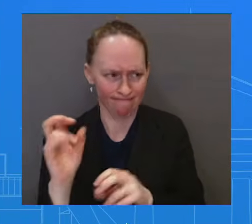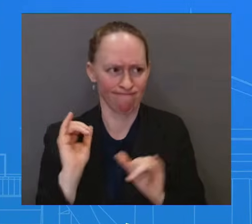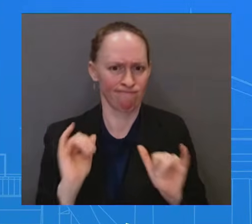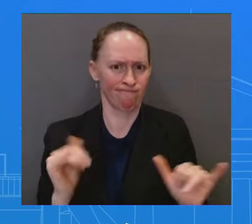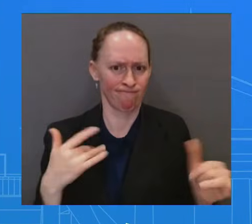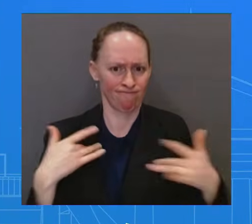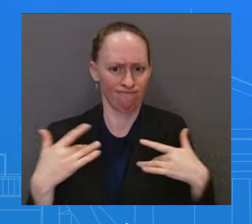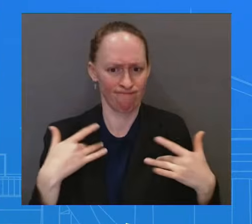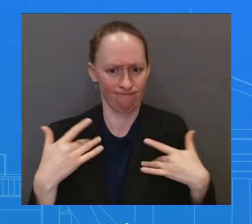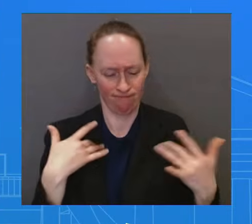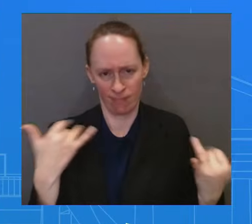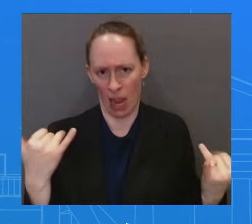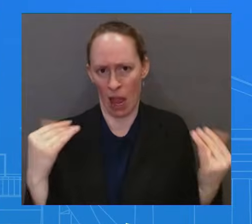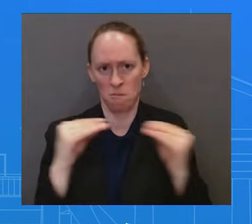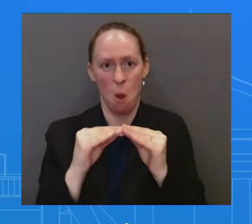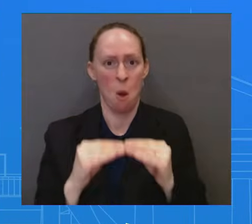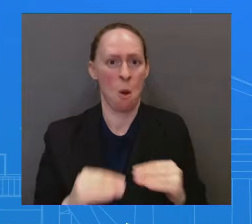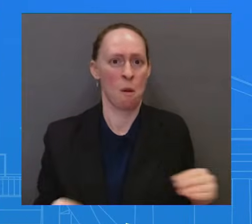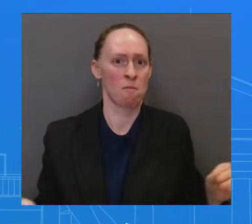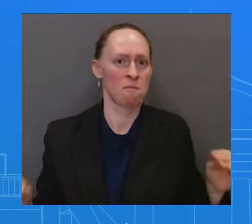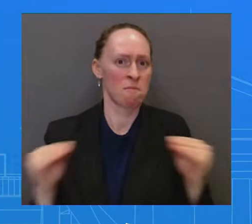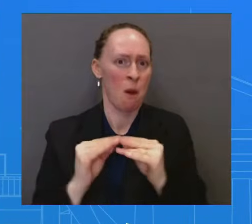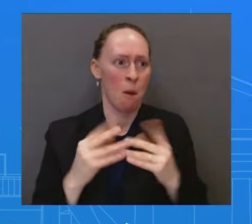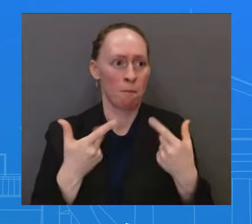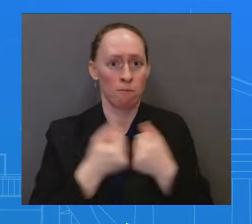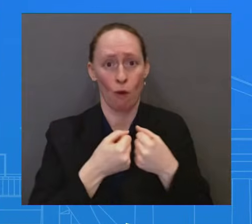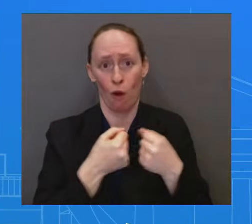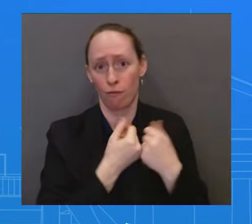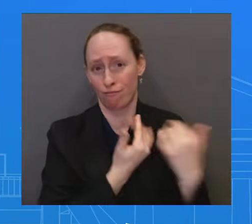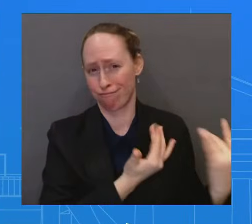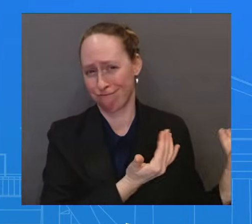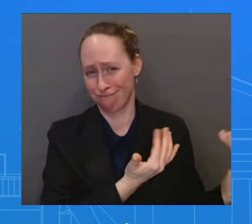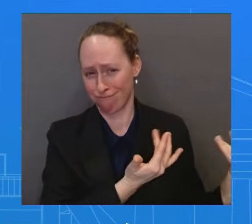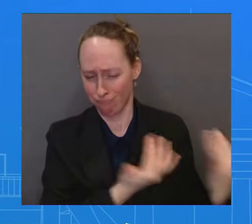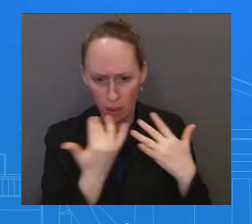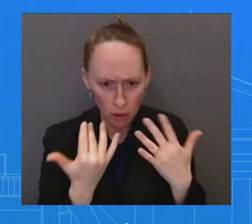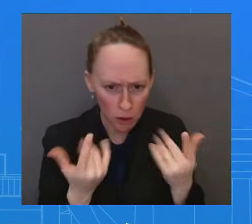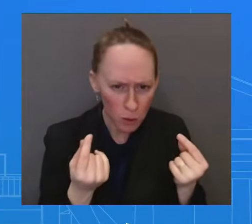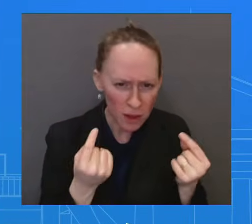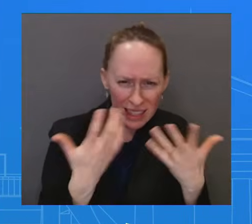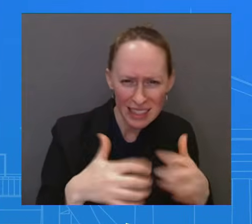for Migration and Protection that President Biden launched in Los Angeles back in June of '22.